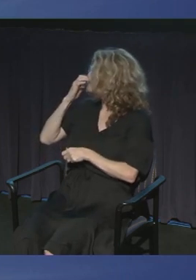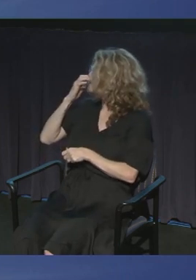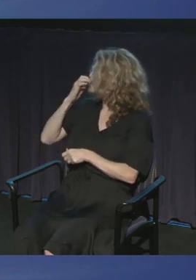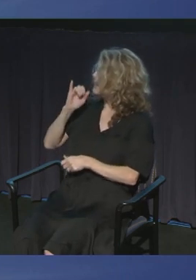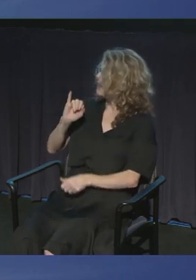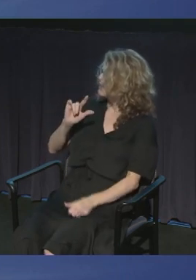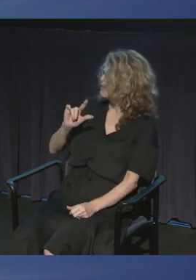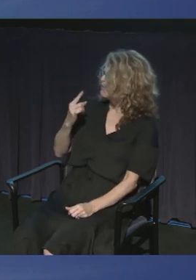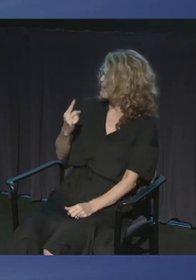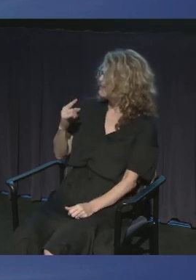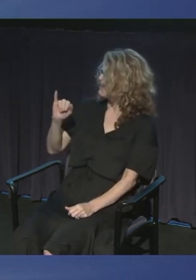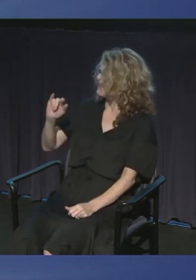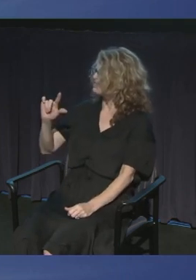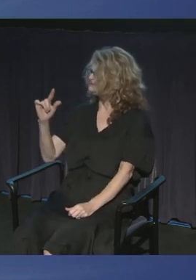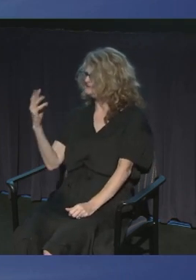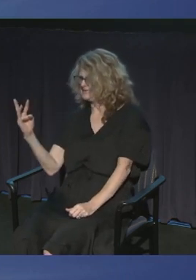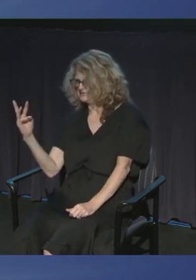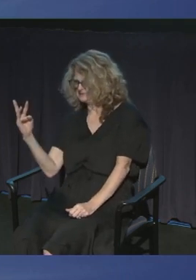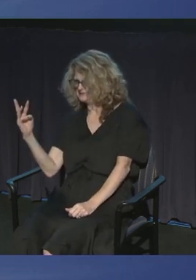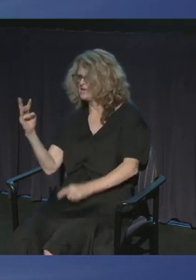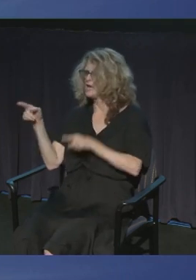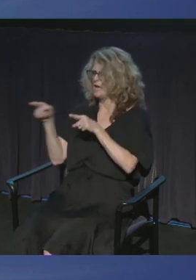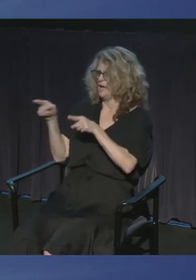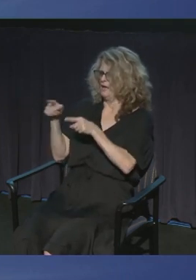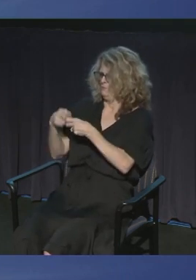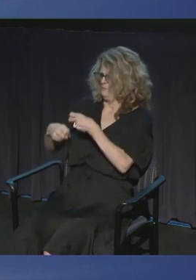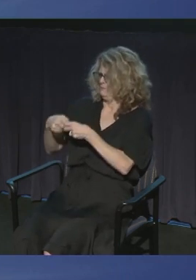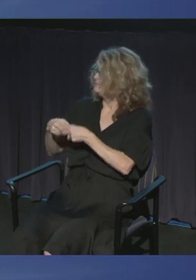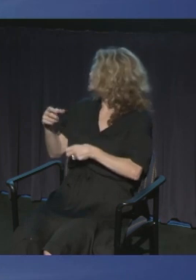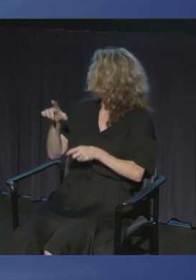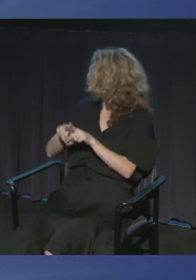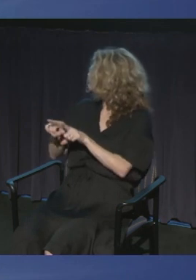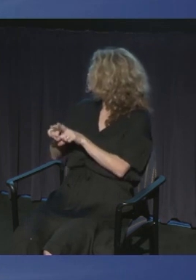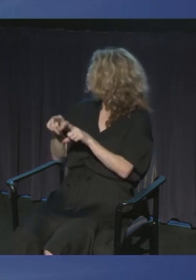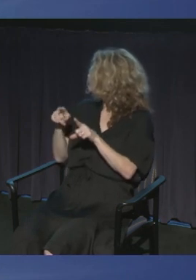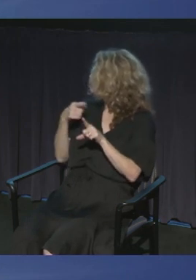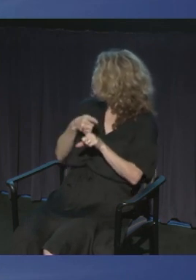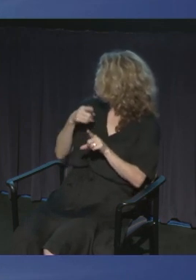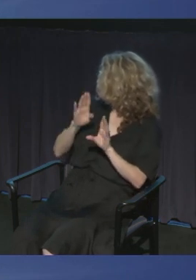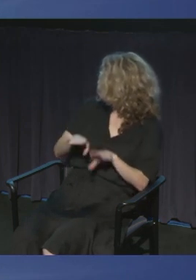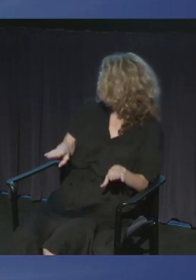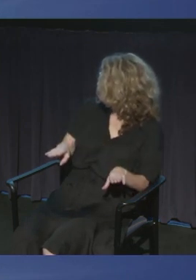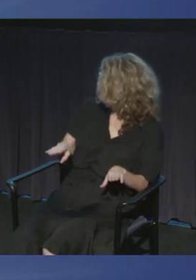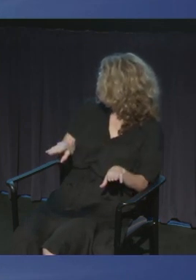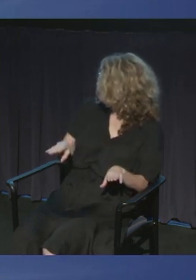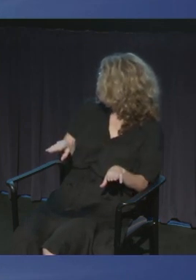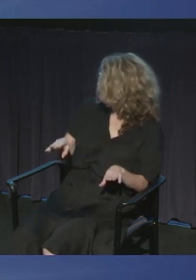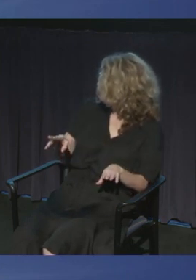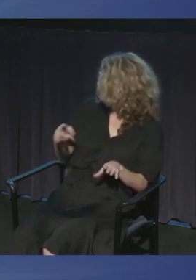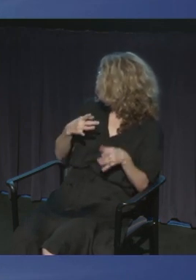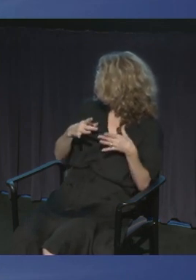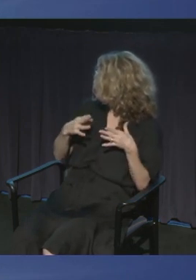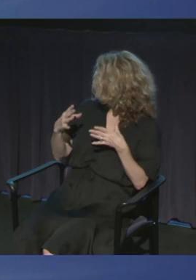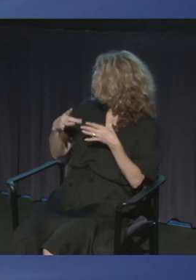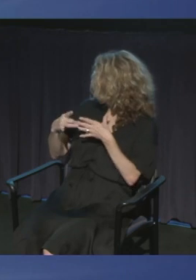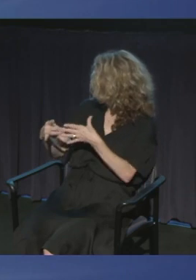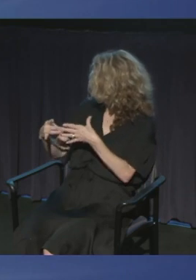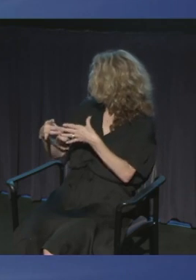IN IL-1 AND IL-6, AND IN CHILDREN ONE OF THE MAIN OUTCOMES IS INCREASES IN IL-1.